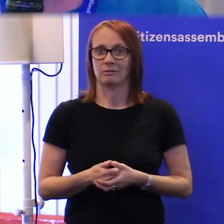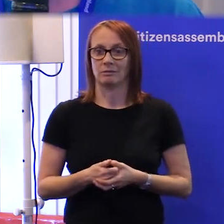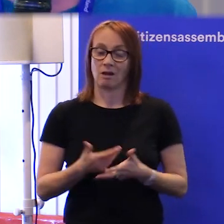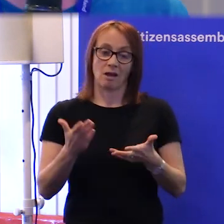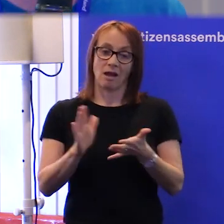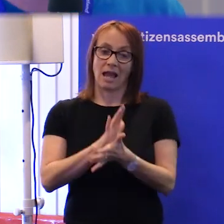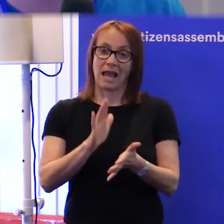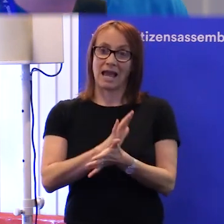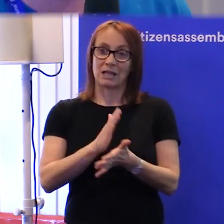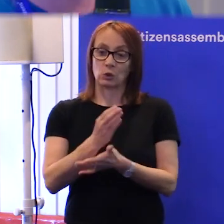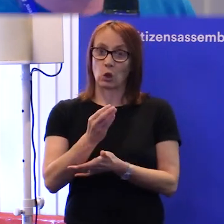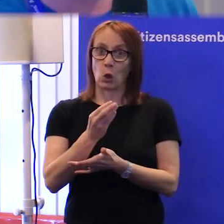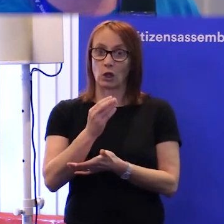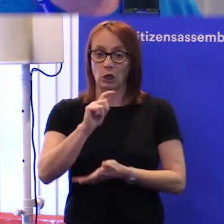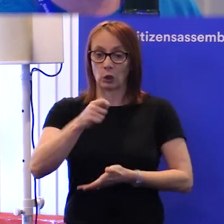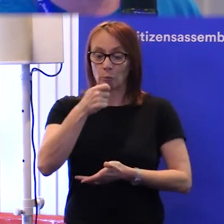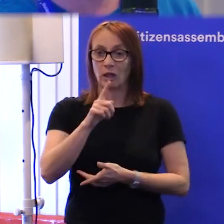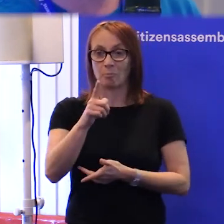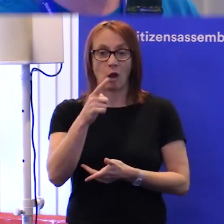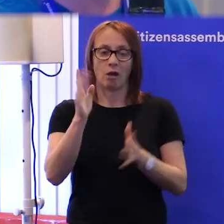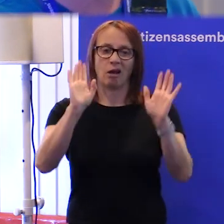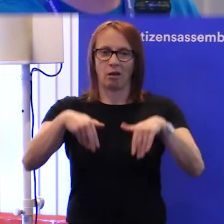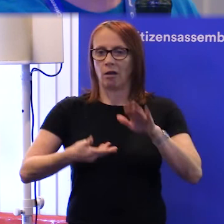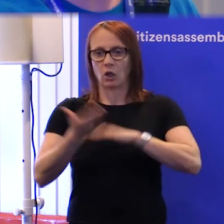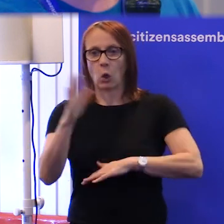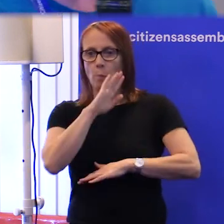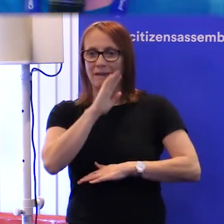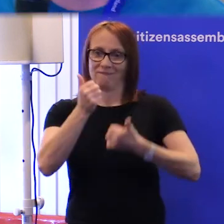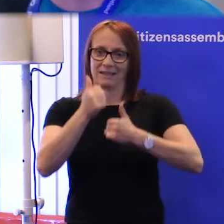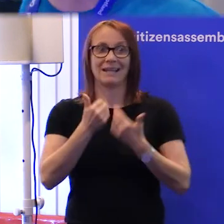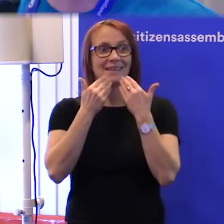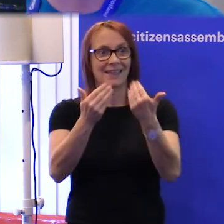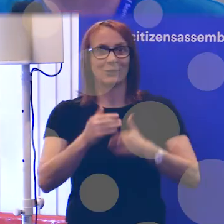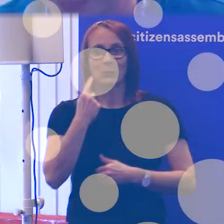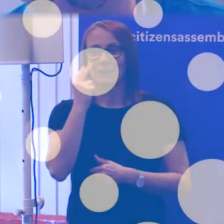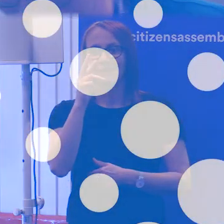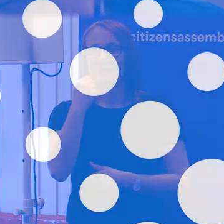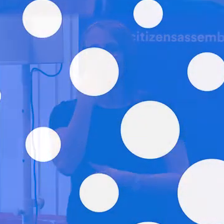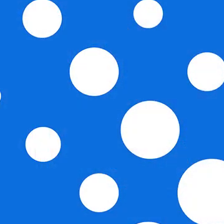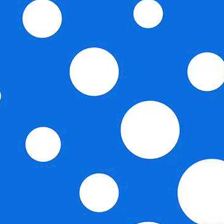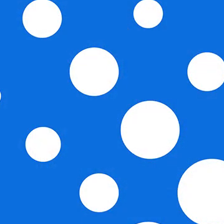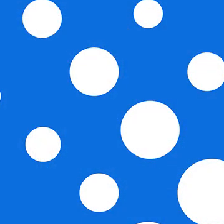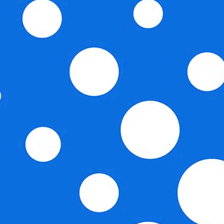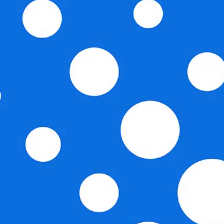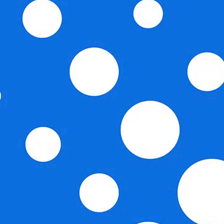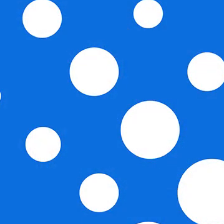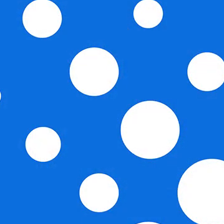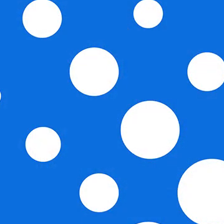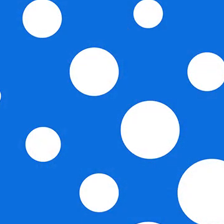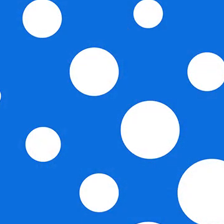dessert but you're very welcome to pop ahead to bed at this point - thank you everyone I see you tomorrow